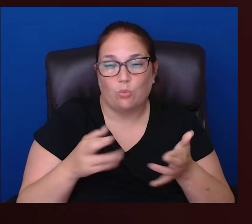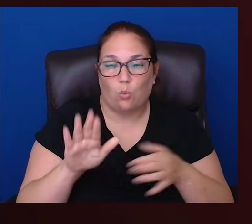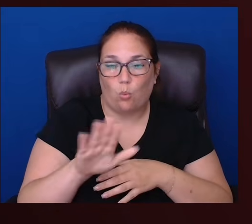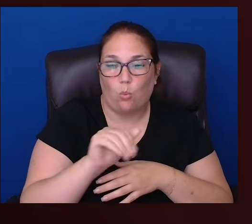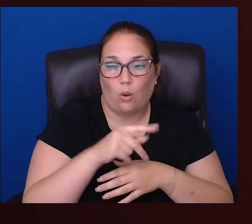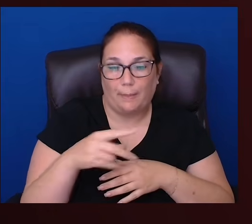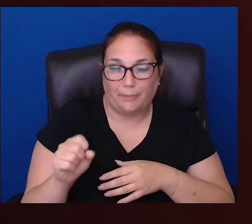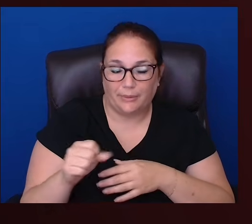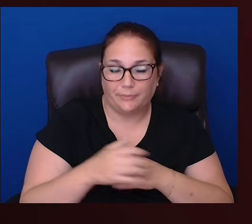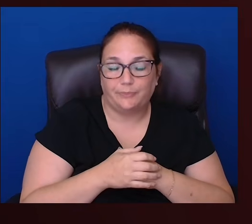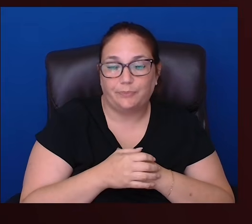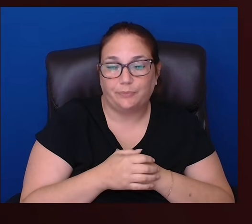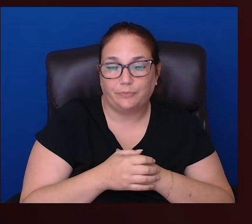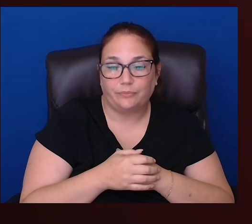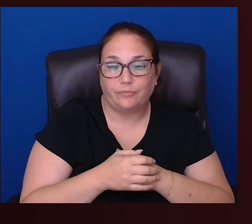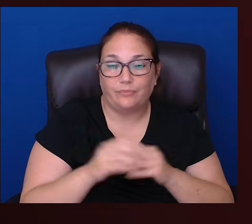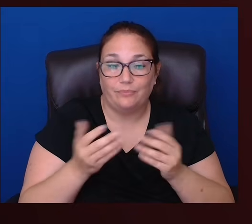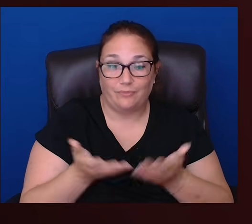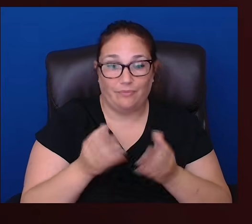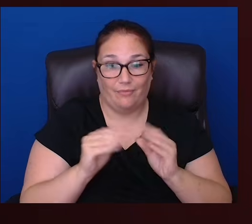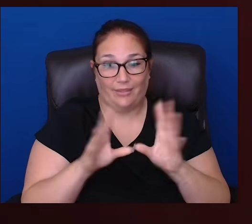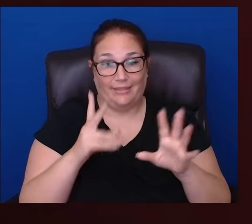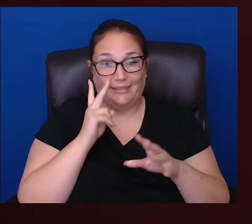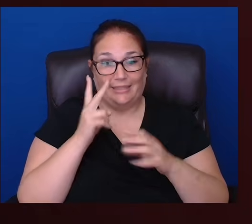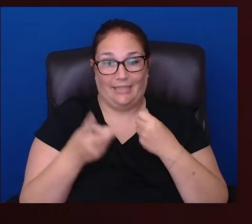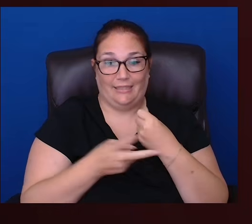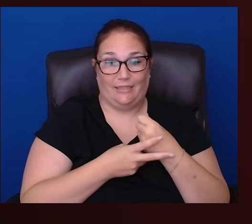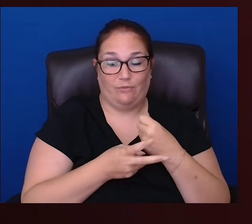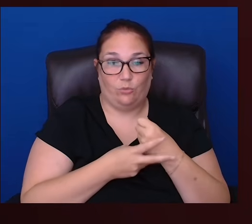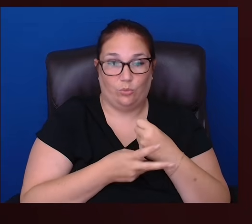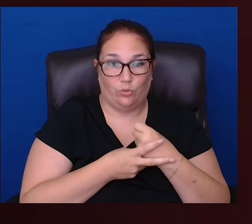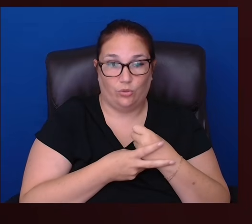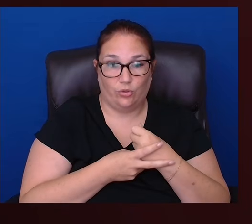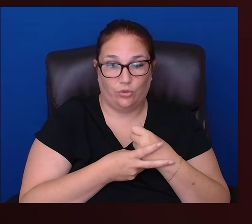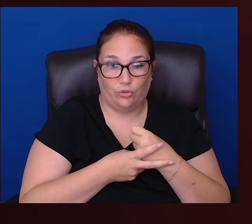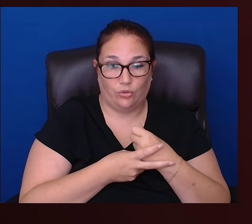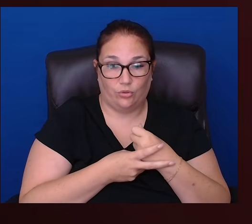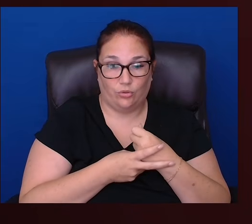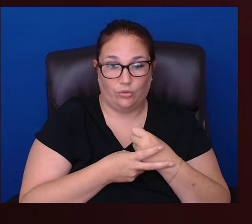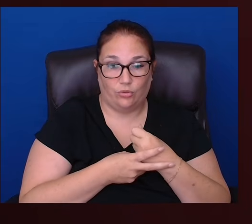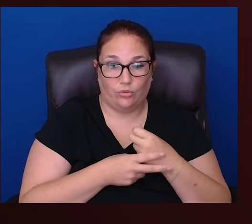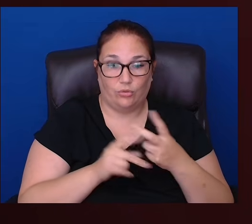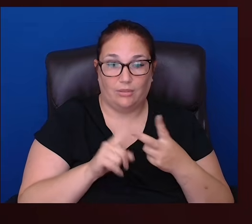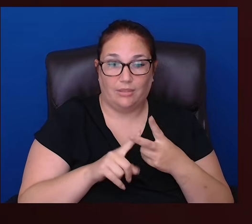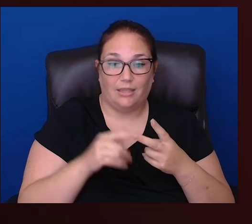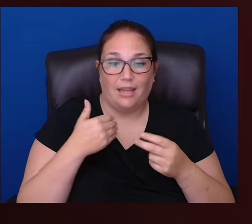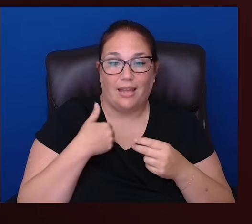So, here I can clearly see I have storage and here I can see I have an MCP server and I can also